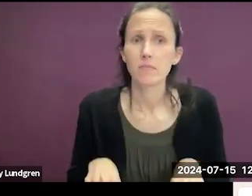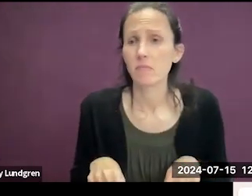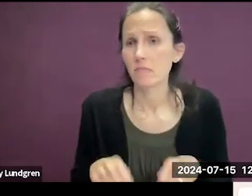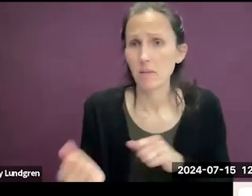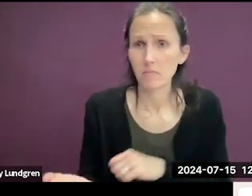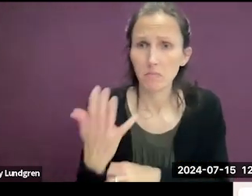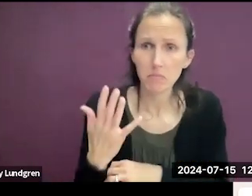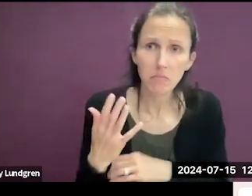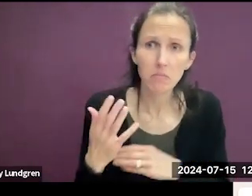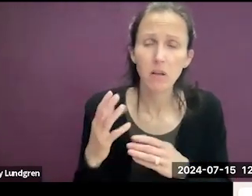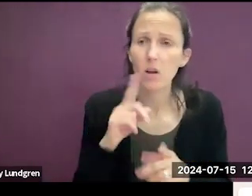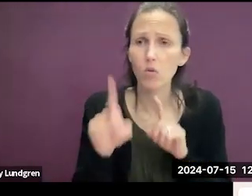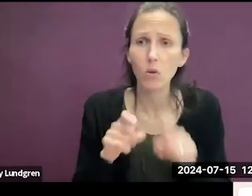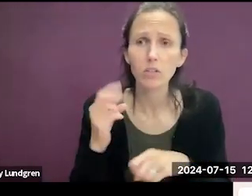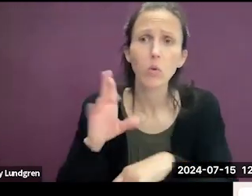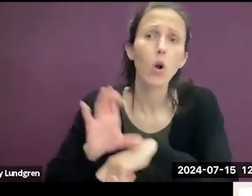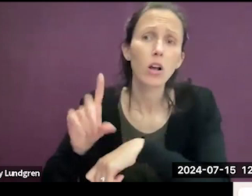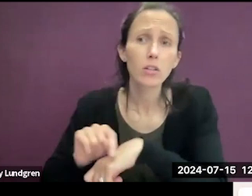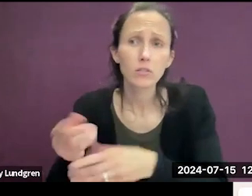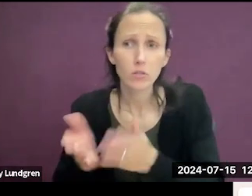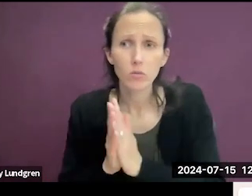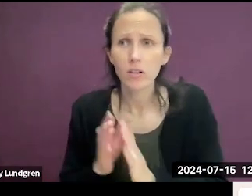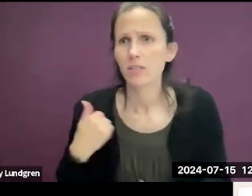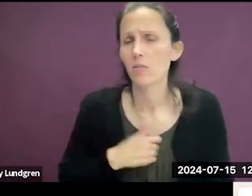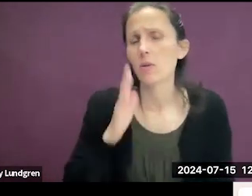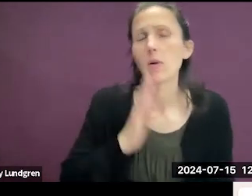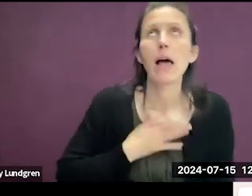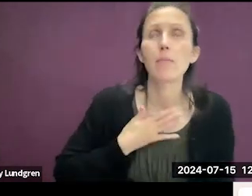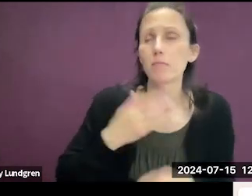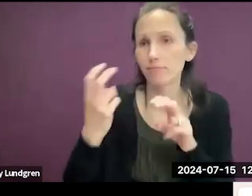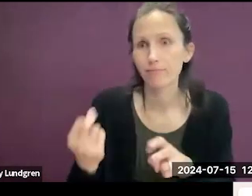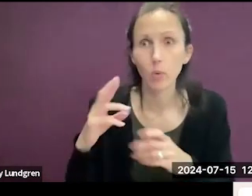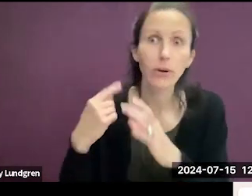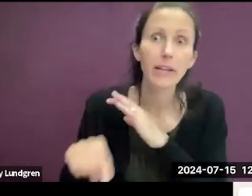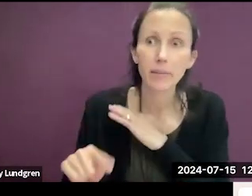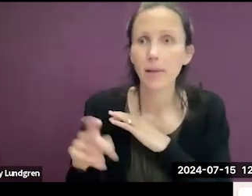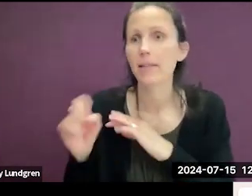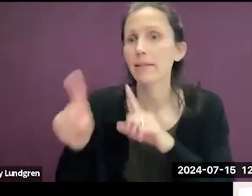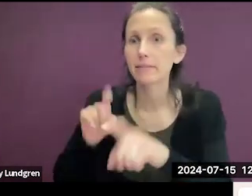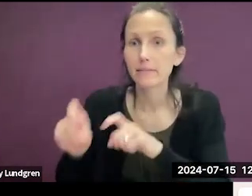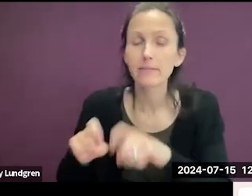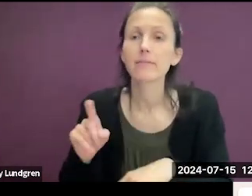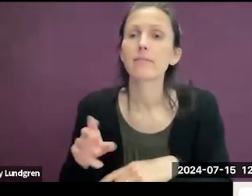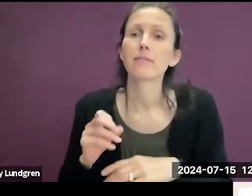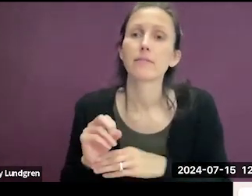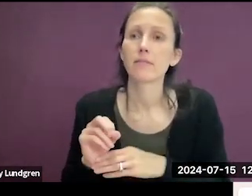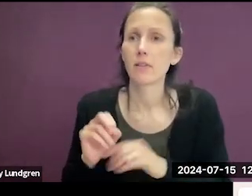or consultation request. And we'll happily meet with you or email you to discuss your questions in private.